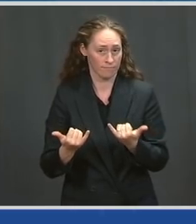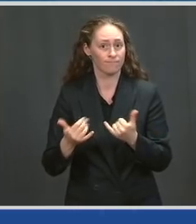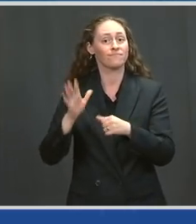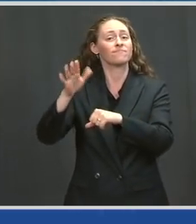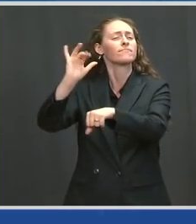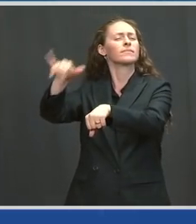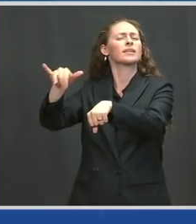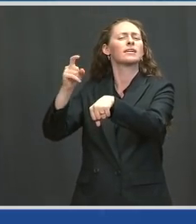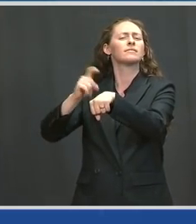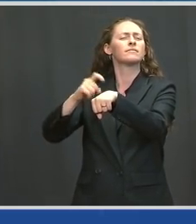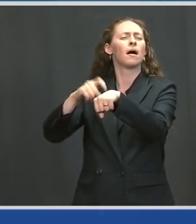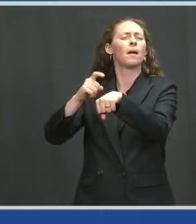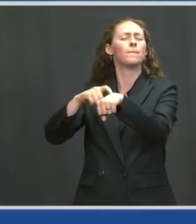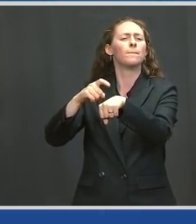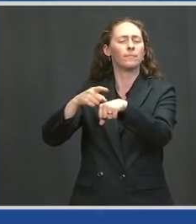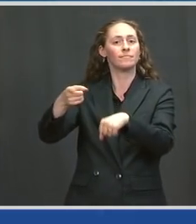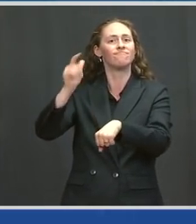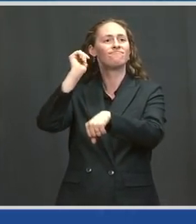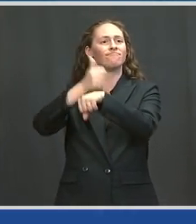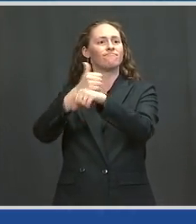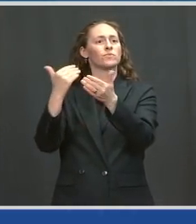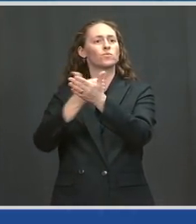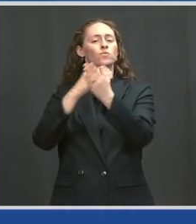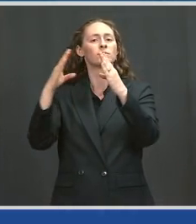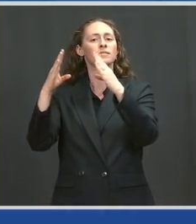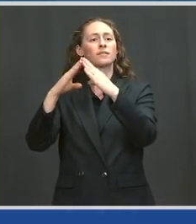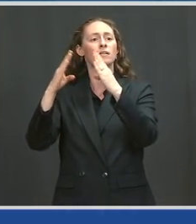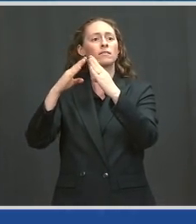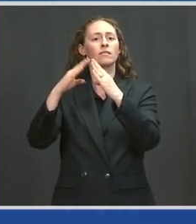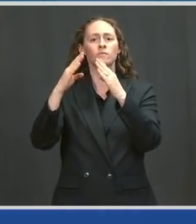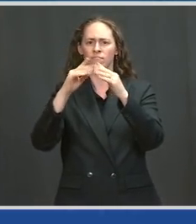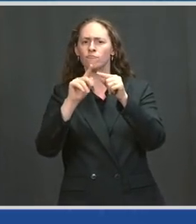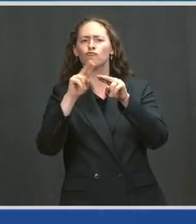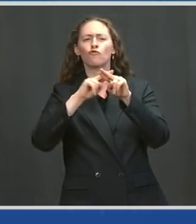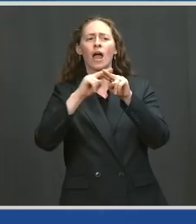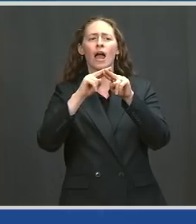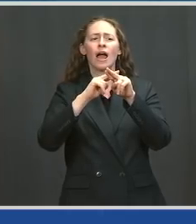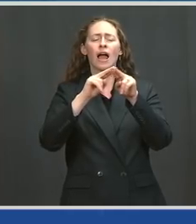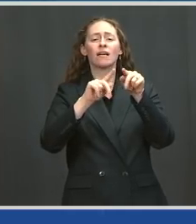On the North side across the rail tracks that divided the city, already segregated by law,